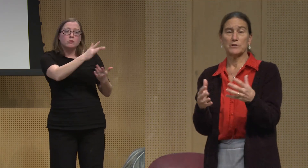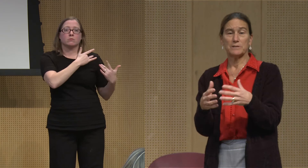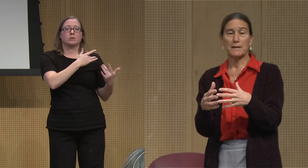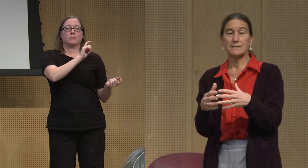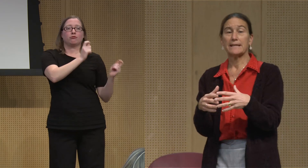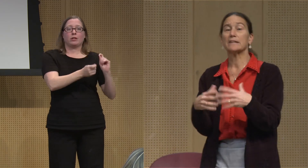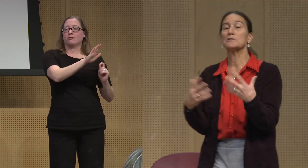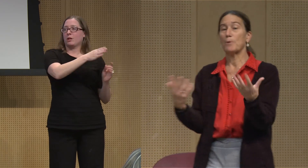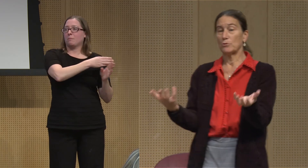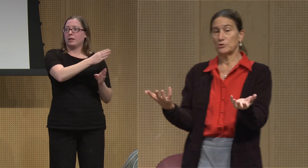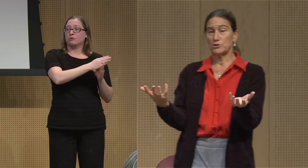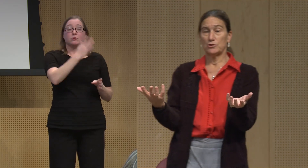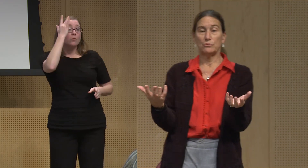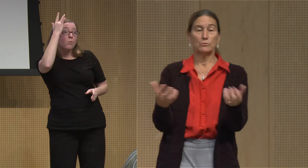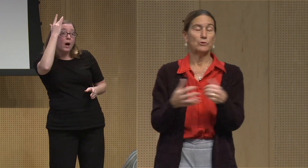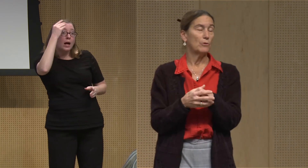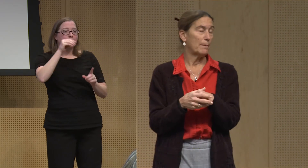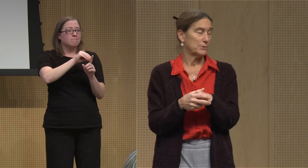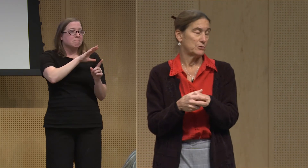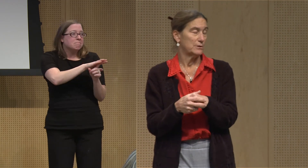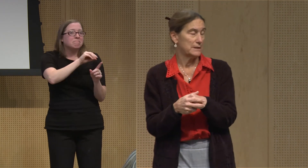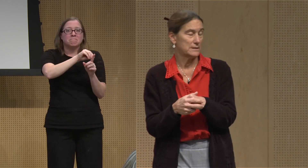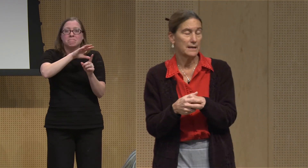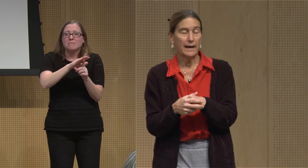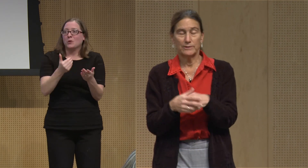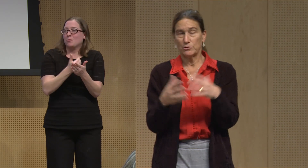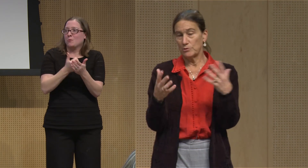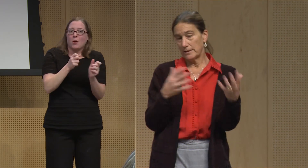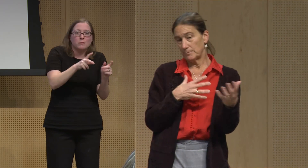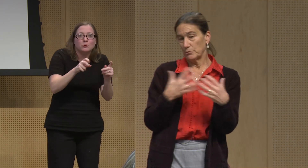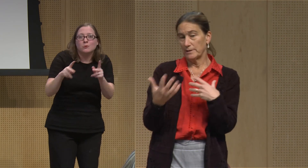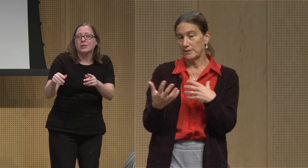AND IT'S BECAUSE THEY GET EXPOSED TO NEW OPPORTUNITIES, AND SO YOU END UP DOING THAT CHANGE.